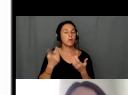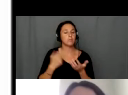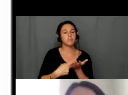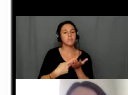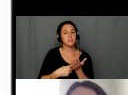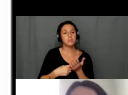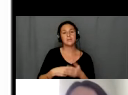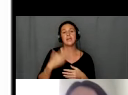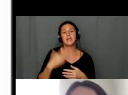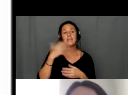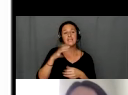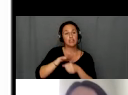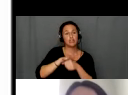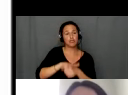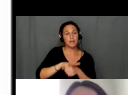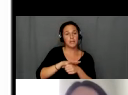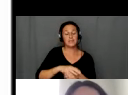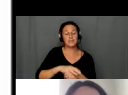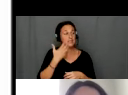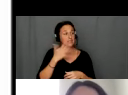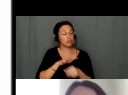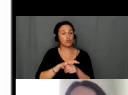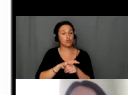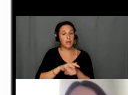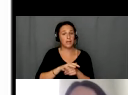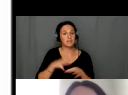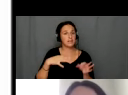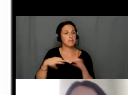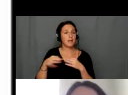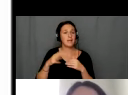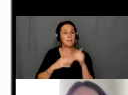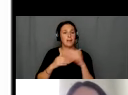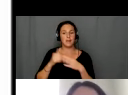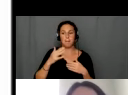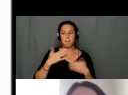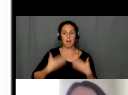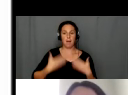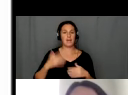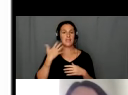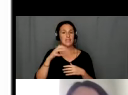And so heat stress is defined as the buildup of body heat do the muscle use of the environment.